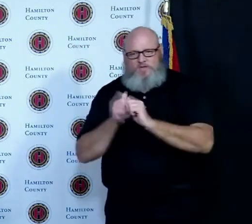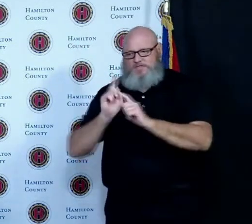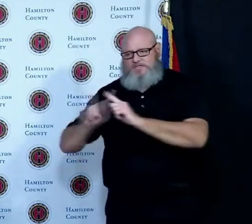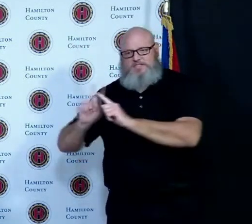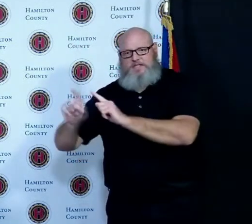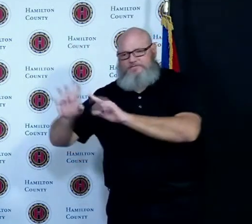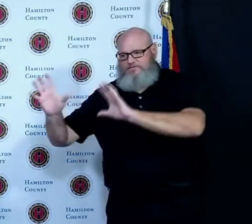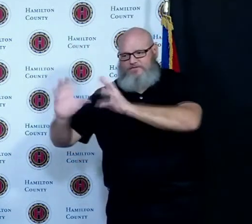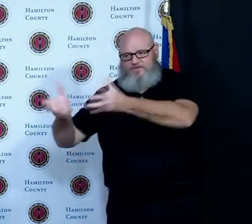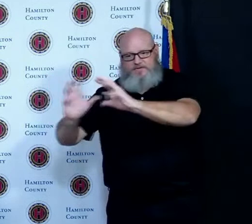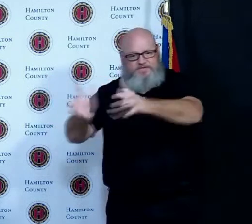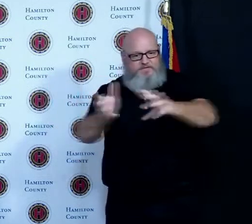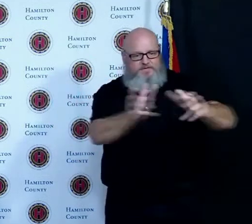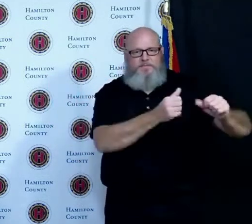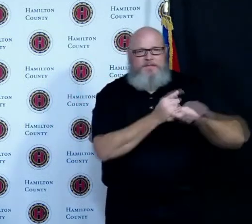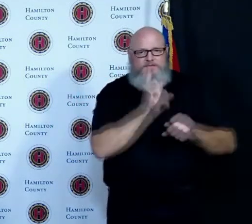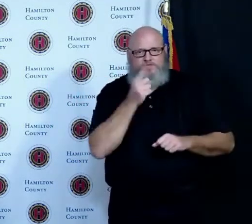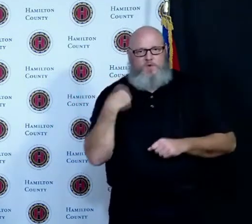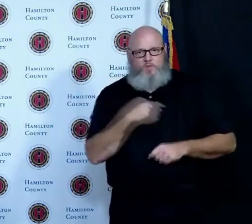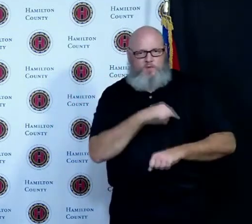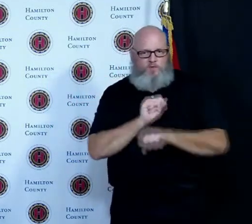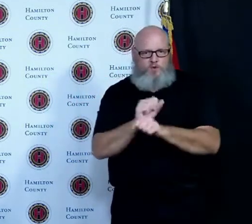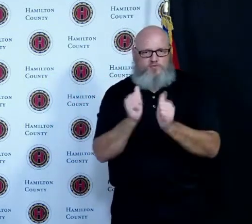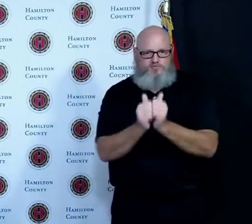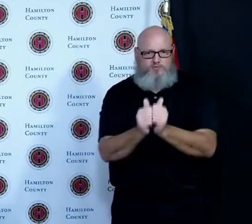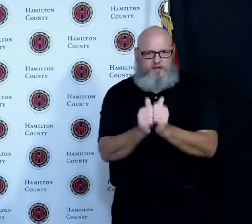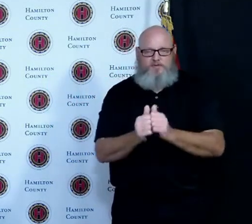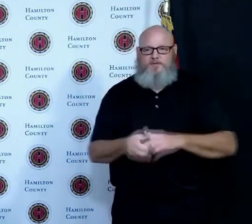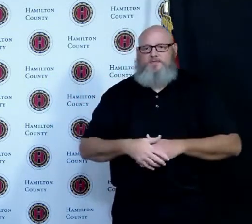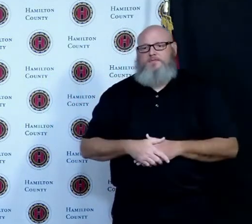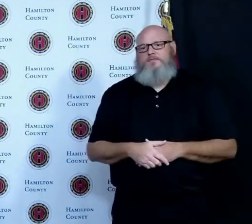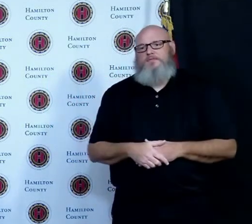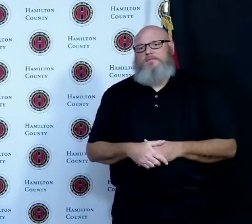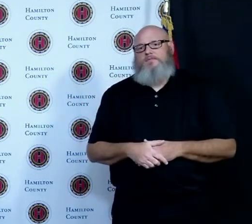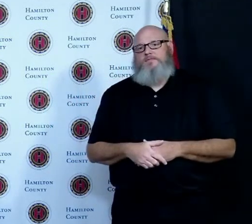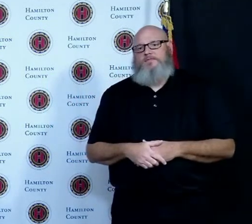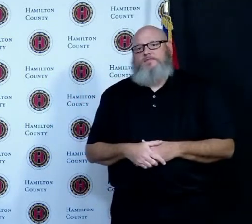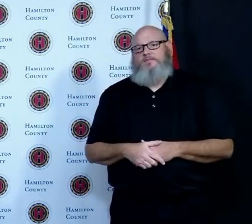with occurred a large portion of the burden for vaccinating our community at least initially was